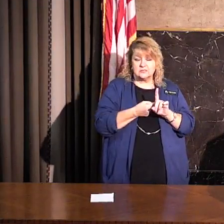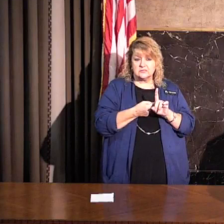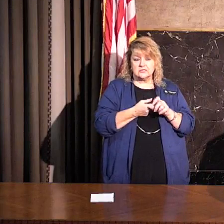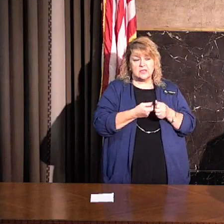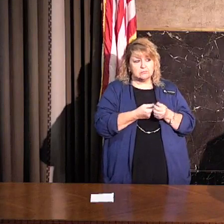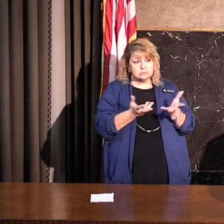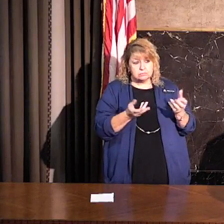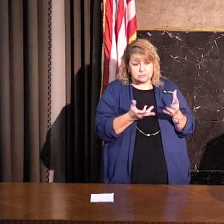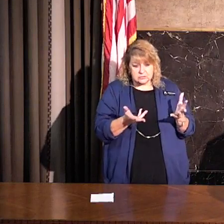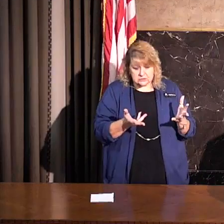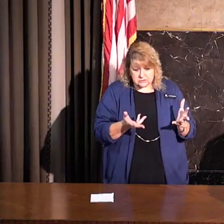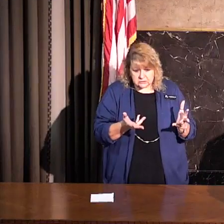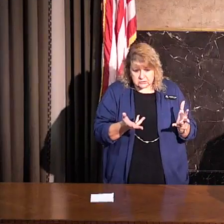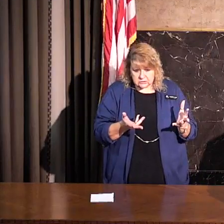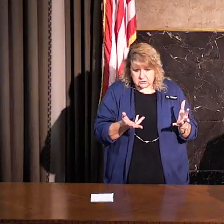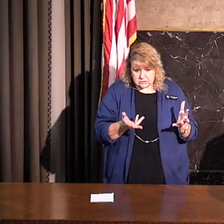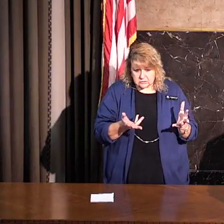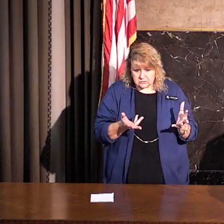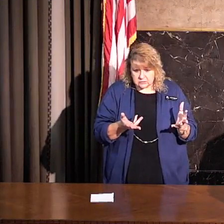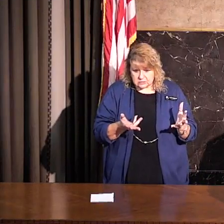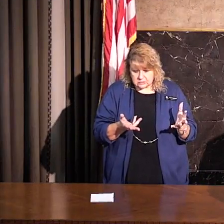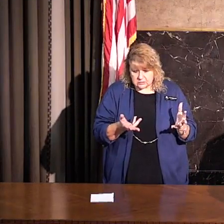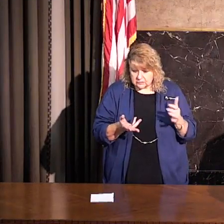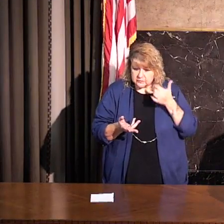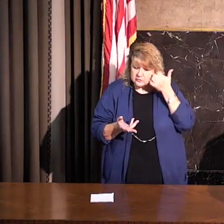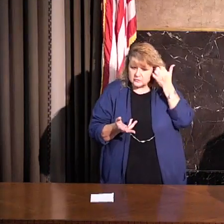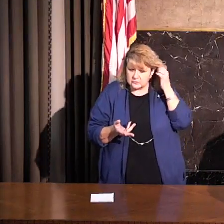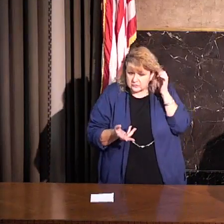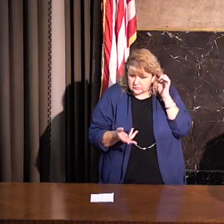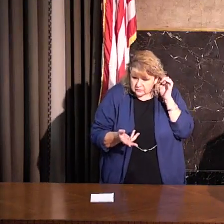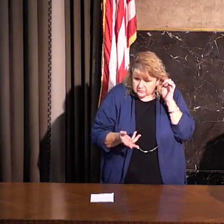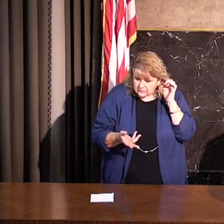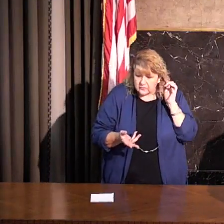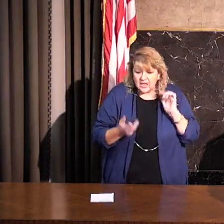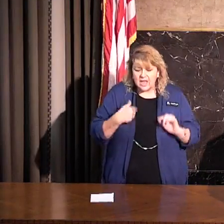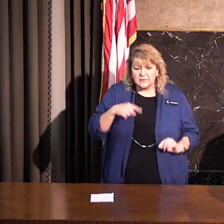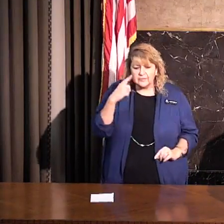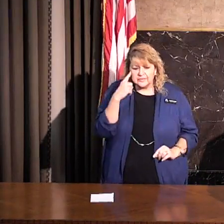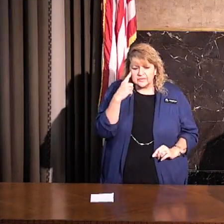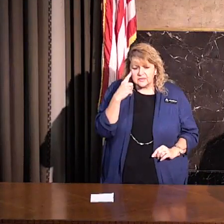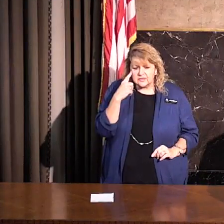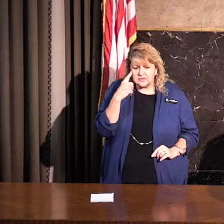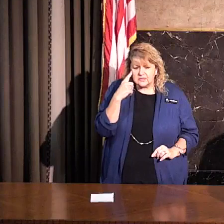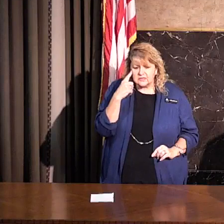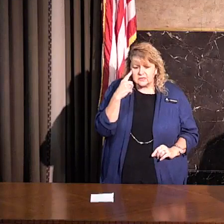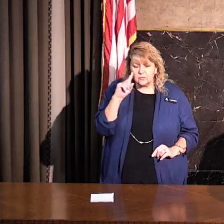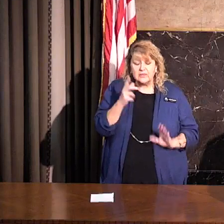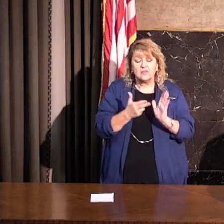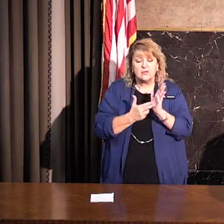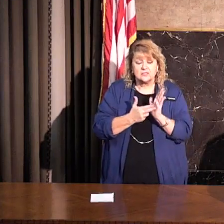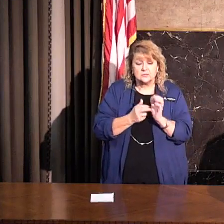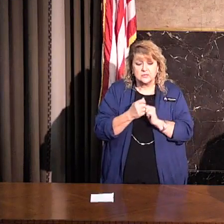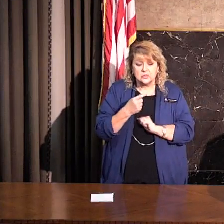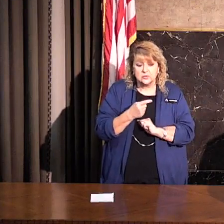robust supply that they do anticipate some shortages going forward and uh I think to be